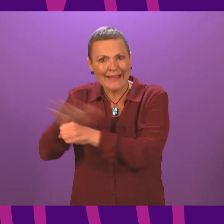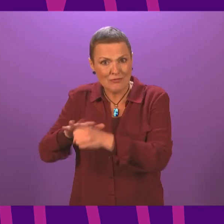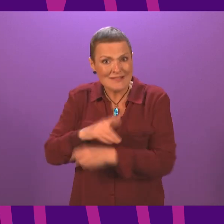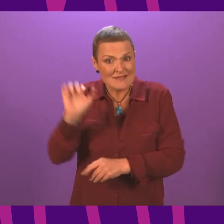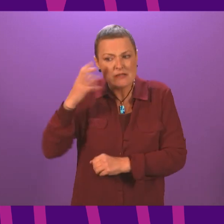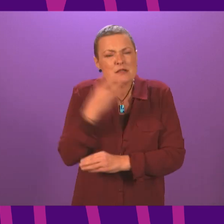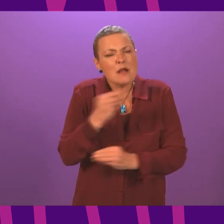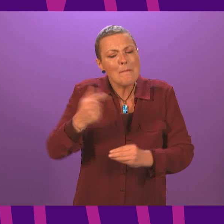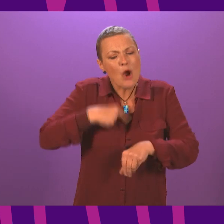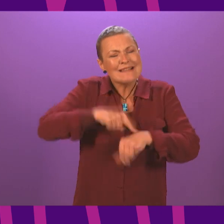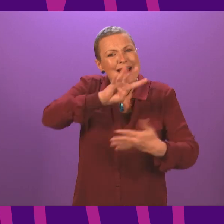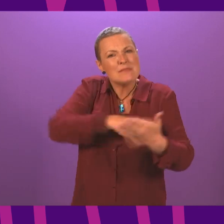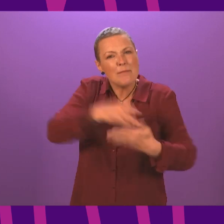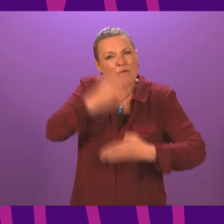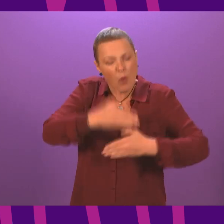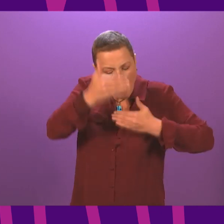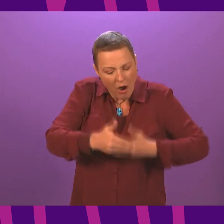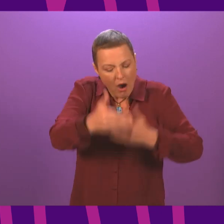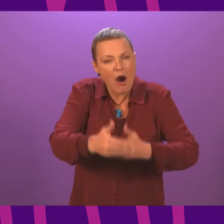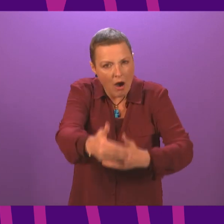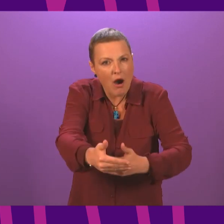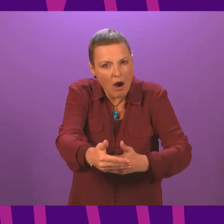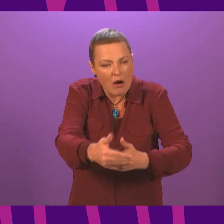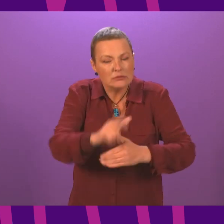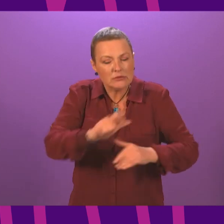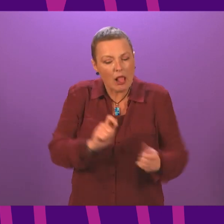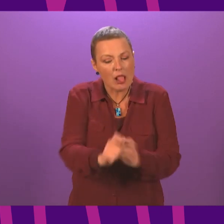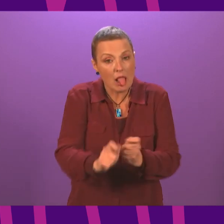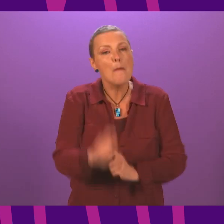continuing, but I am able to tell the Parliament about the decisions that have been made so far.